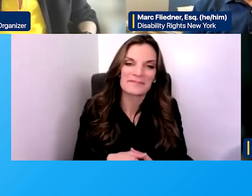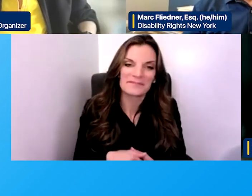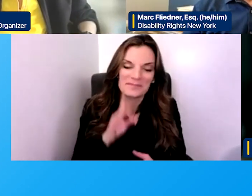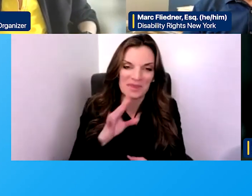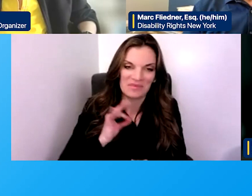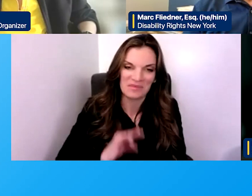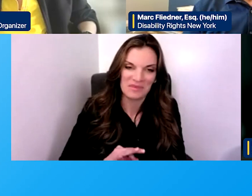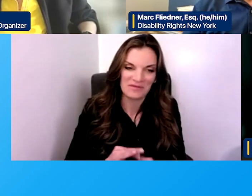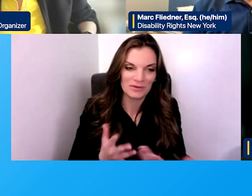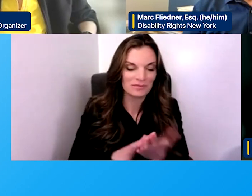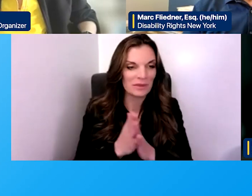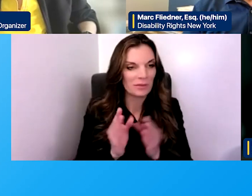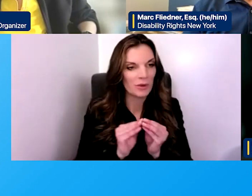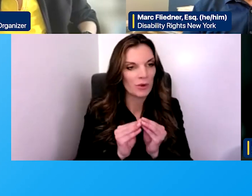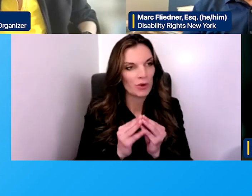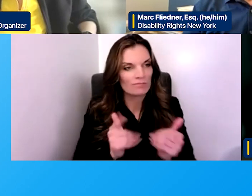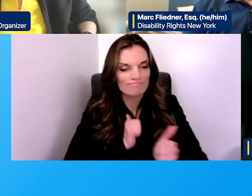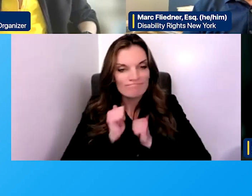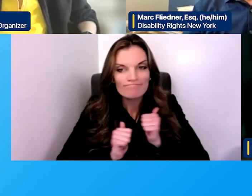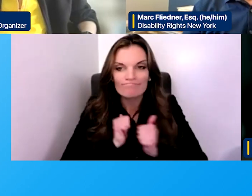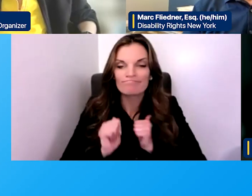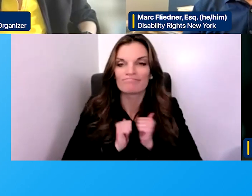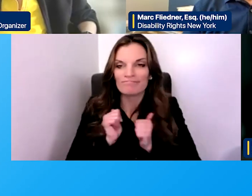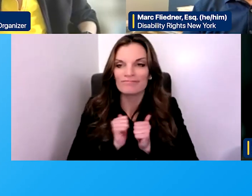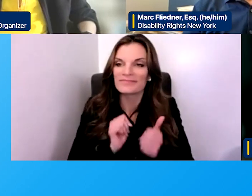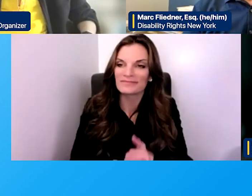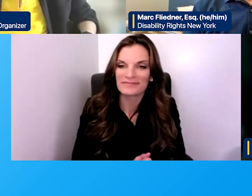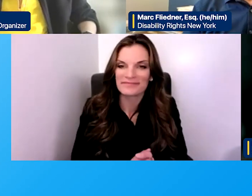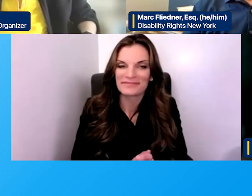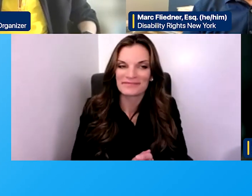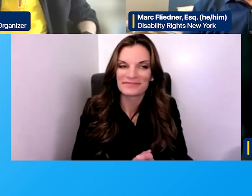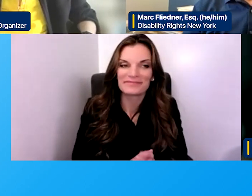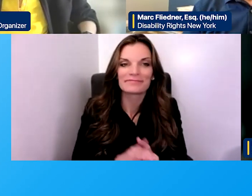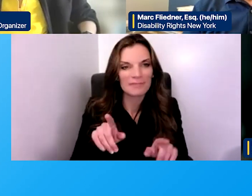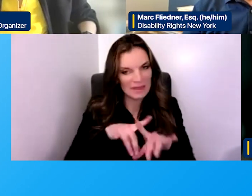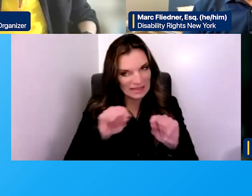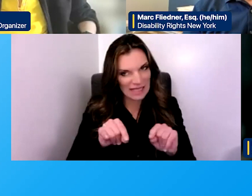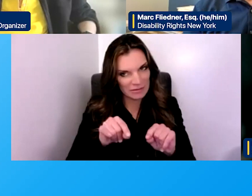more proactive. And tactical.